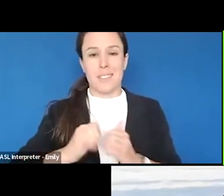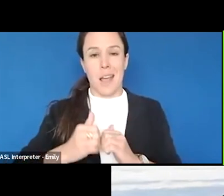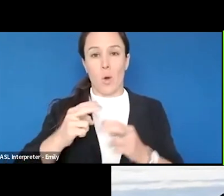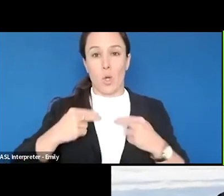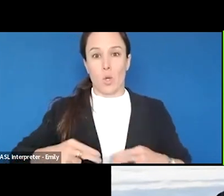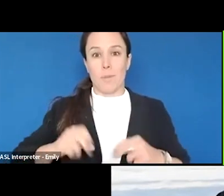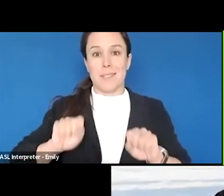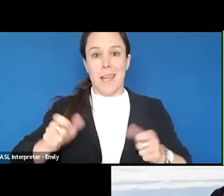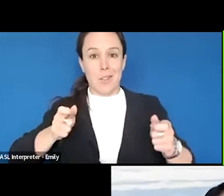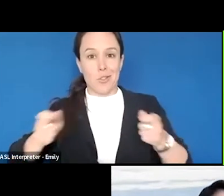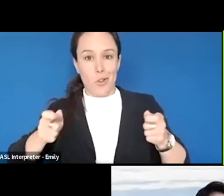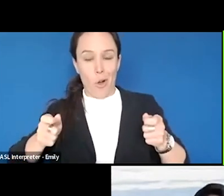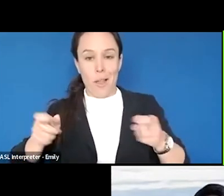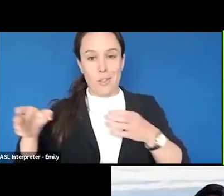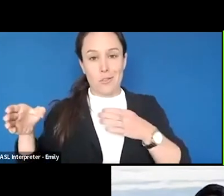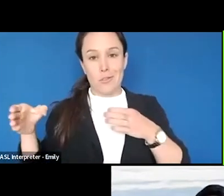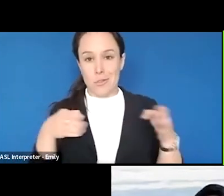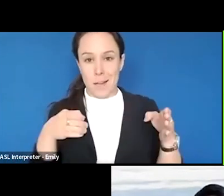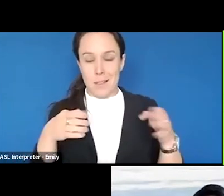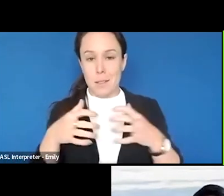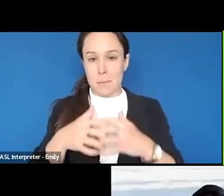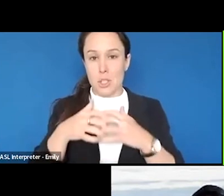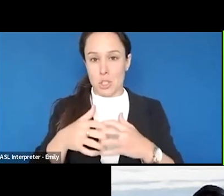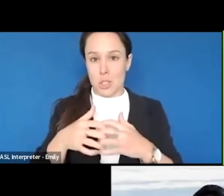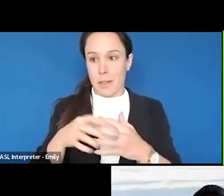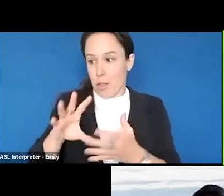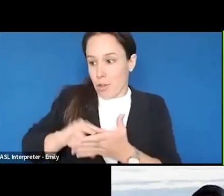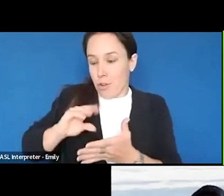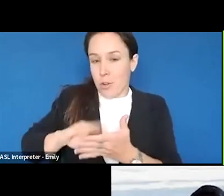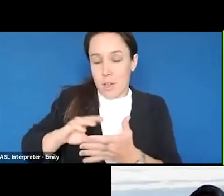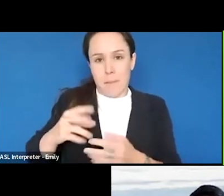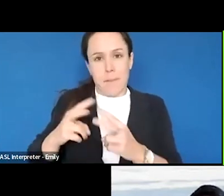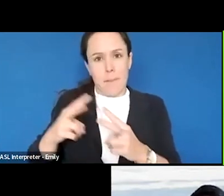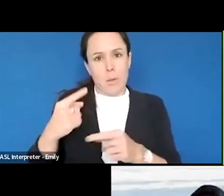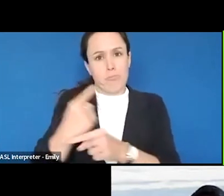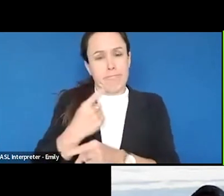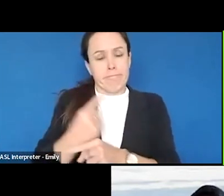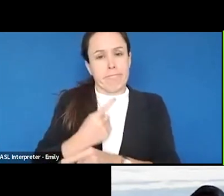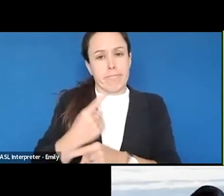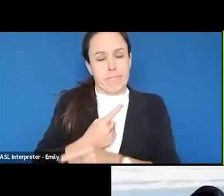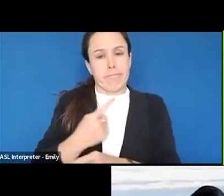and -- and direct the machine learning in very practical and effective ways but I -- I think